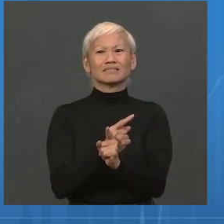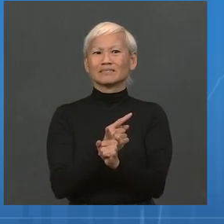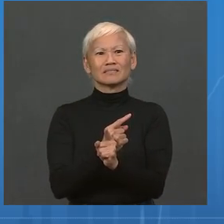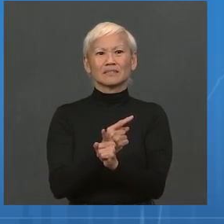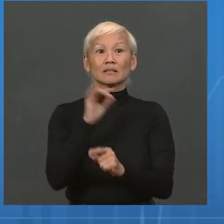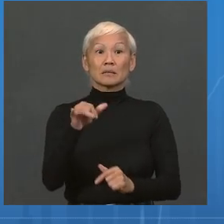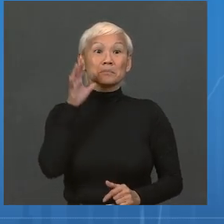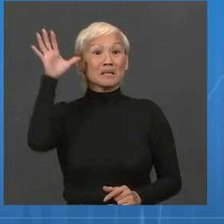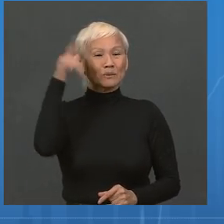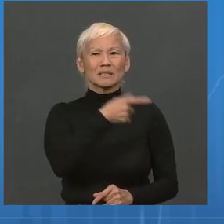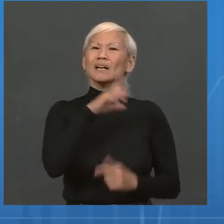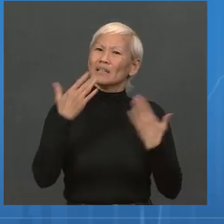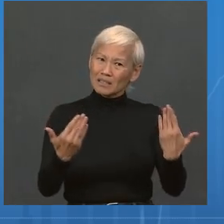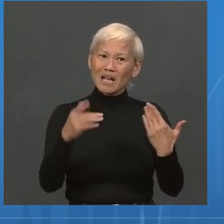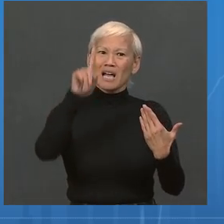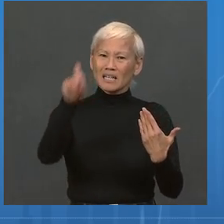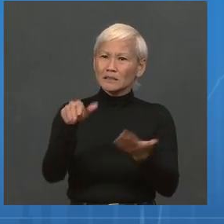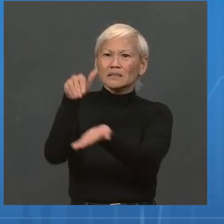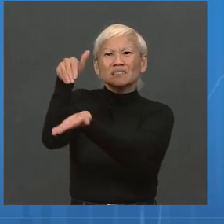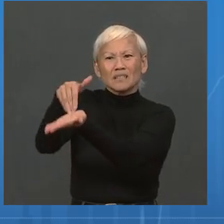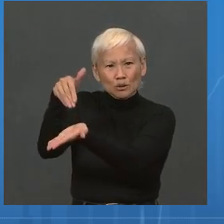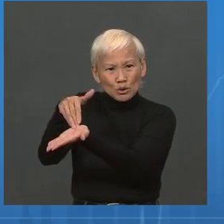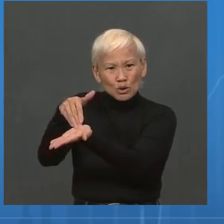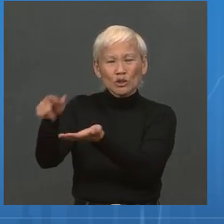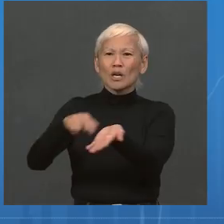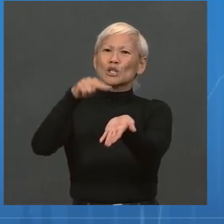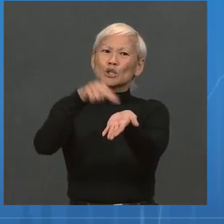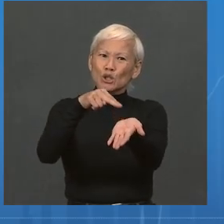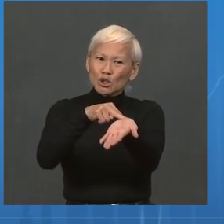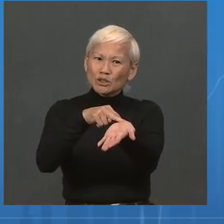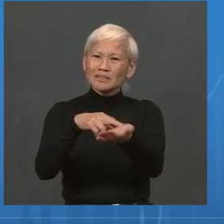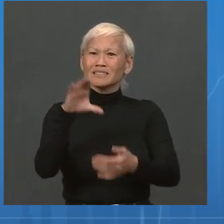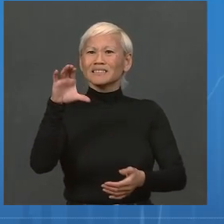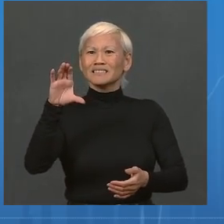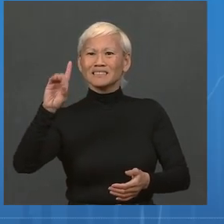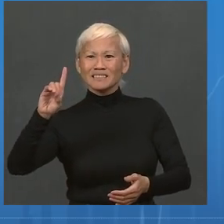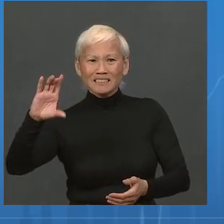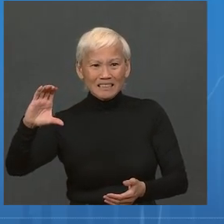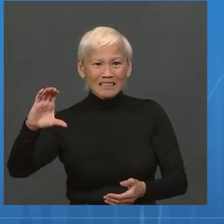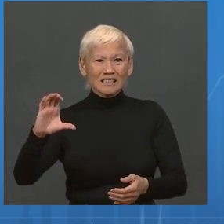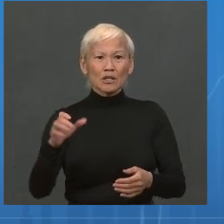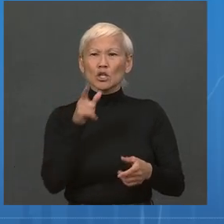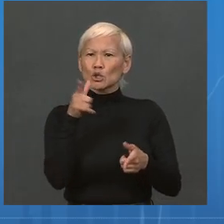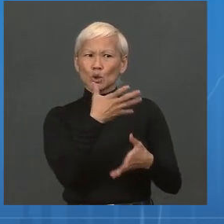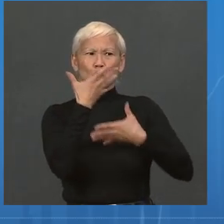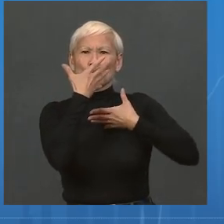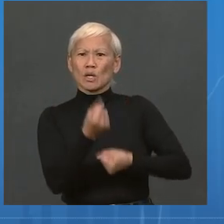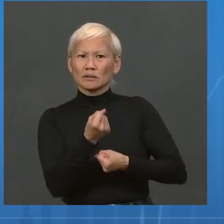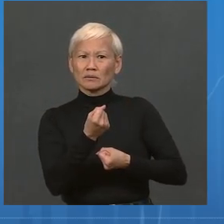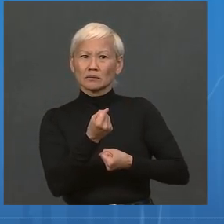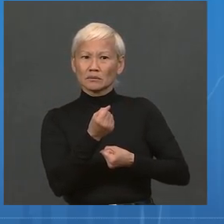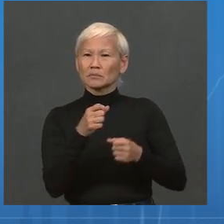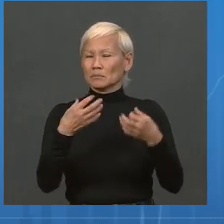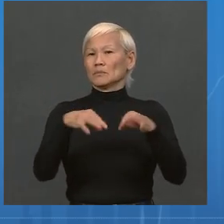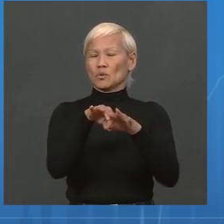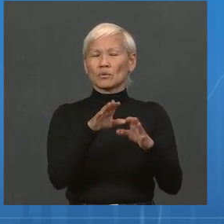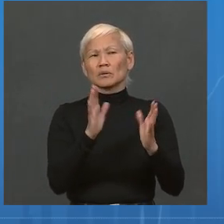their local health department, or the CDC. On a personal note, I just want to say that my wife and I will be taking our five-year-old son